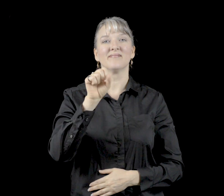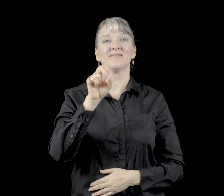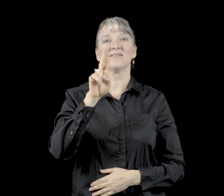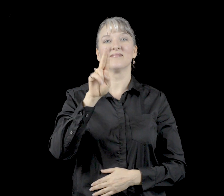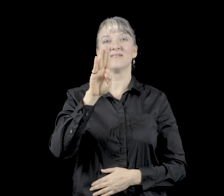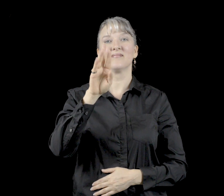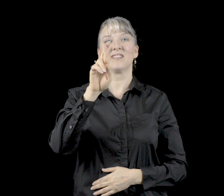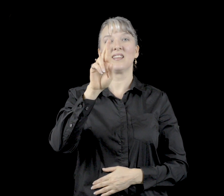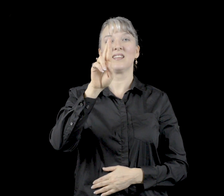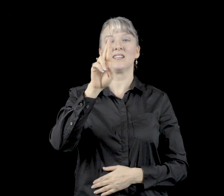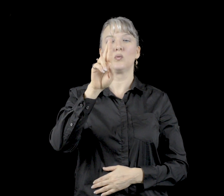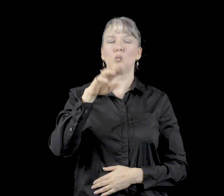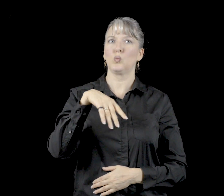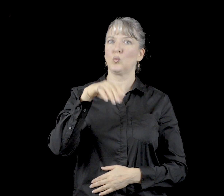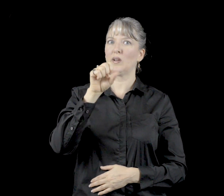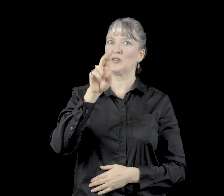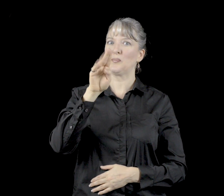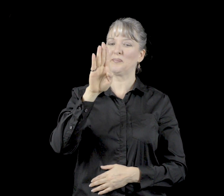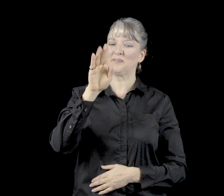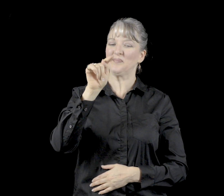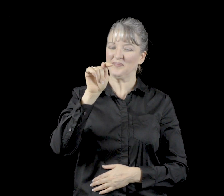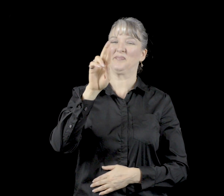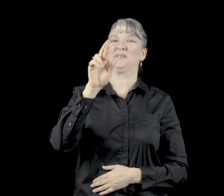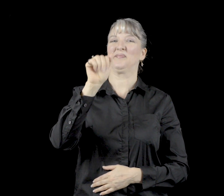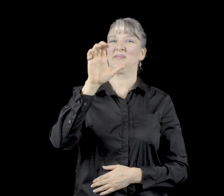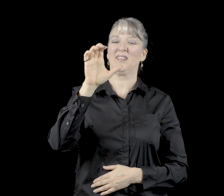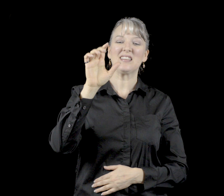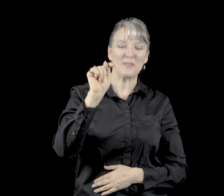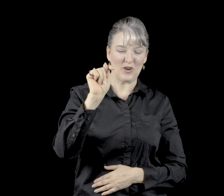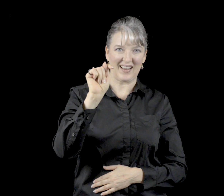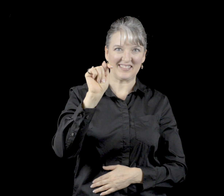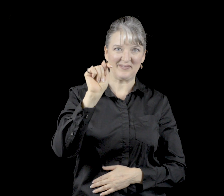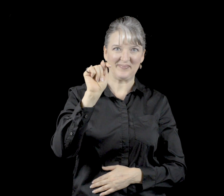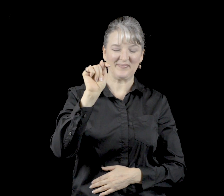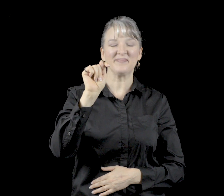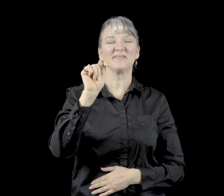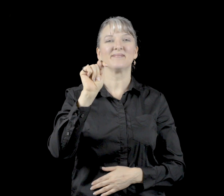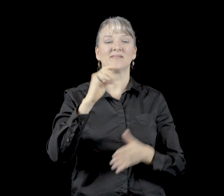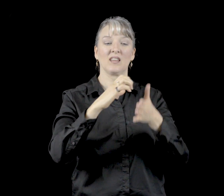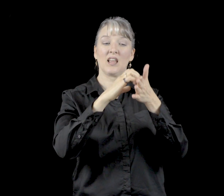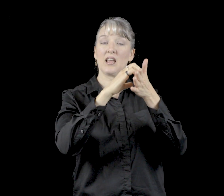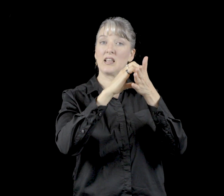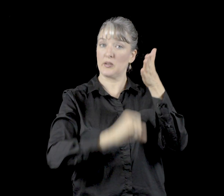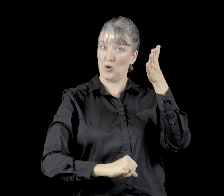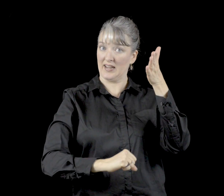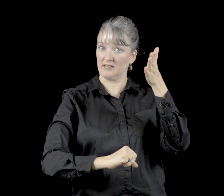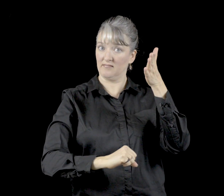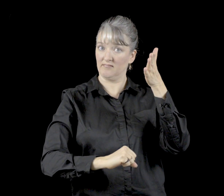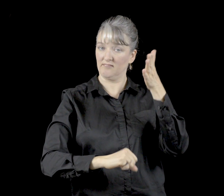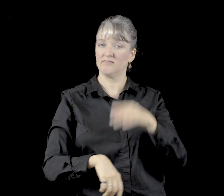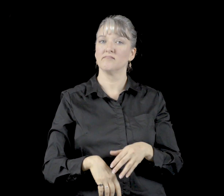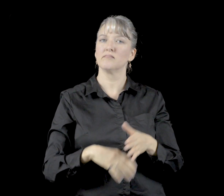S-U-B-R- [She can't speel either.] S-U-B-T-R-A-C-T Subtract